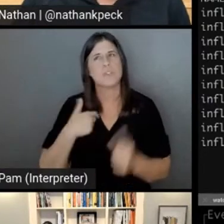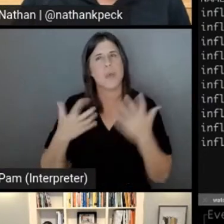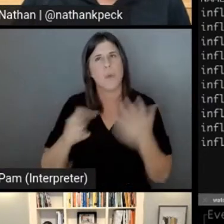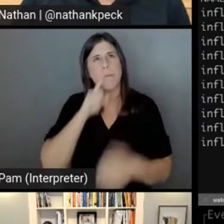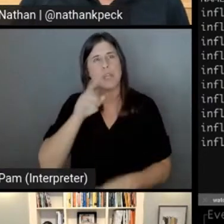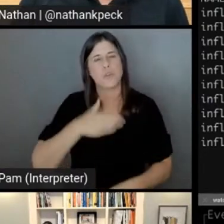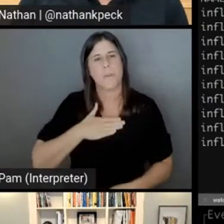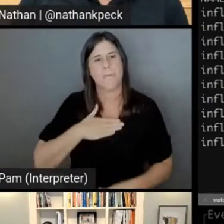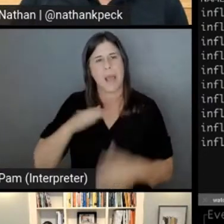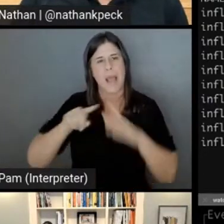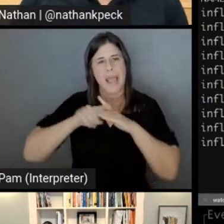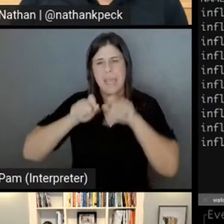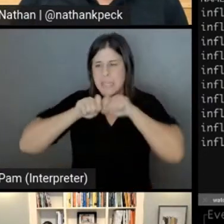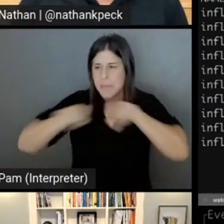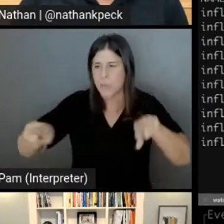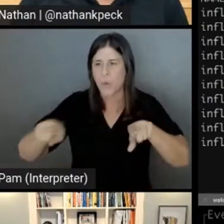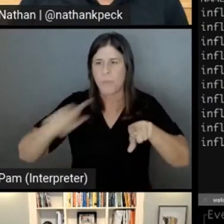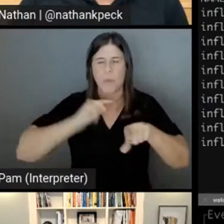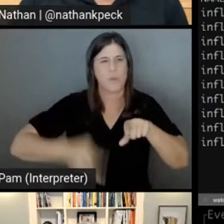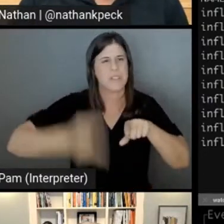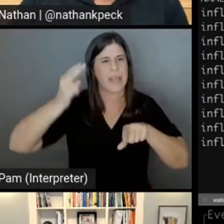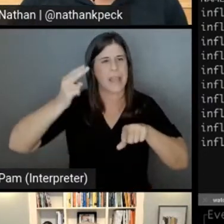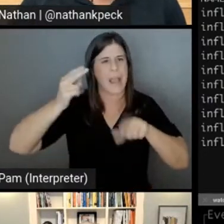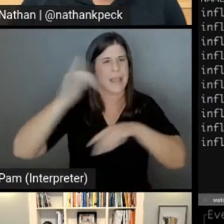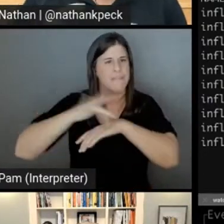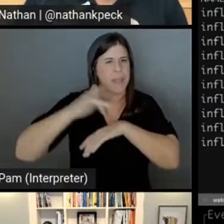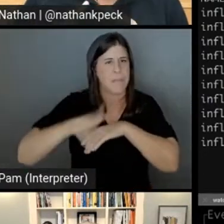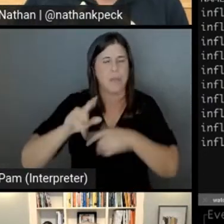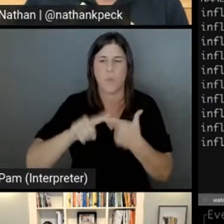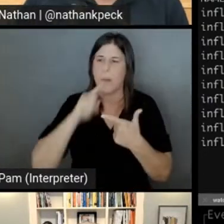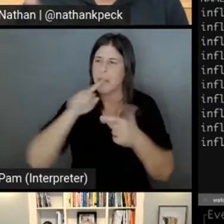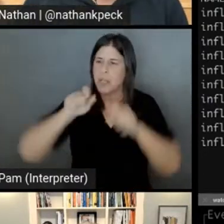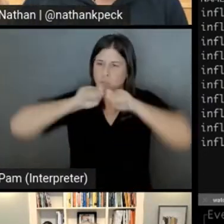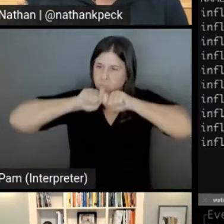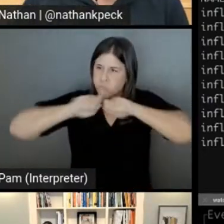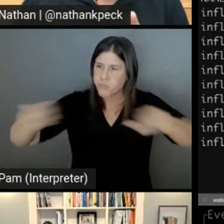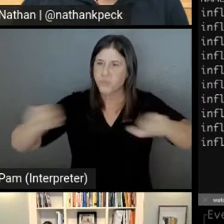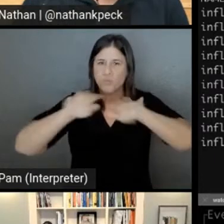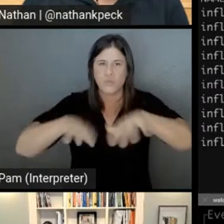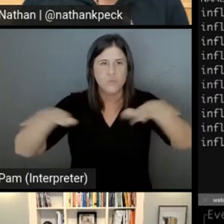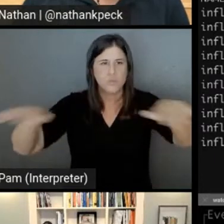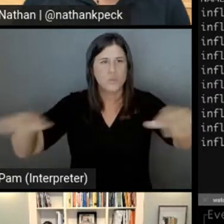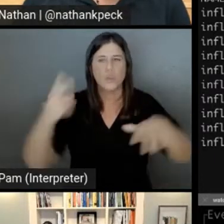was like high availability and I wanted to ensure they would distribute across two different smaller nodes